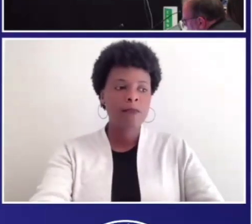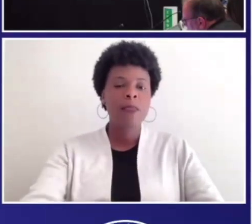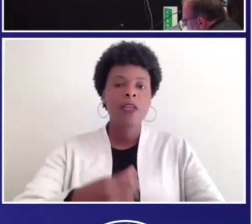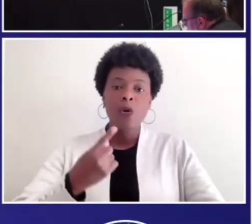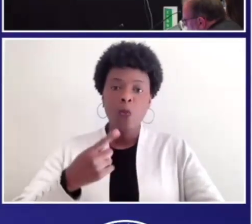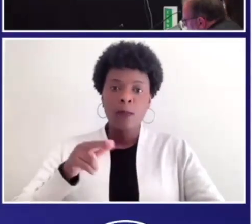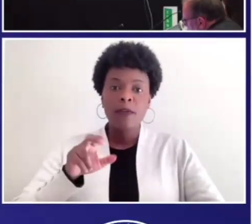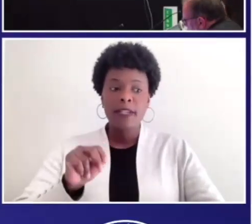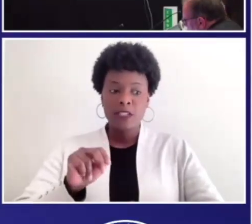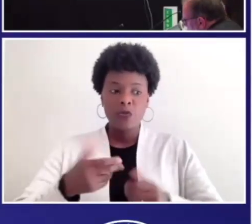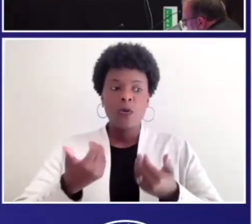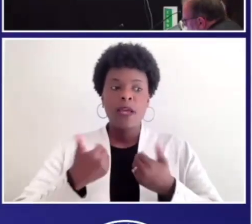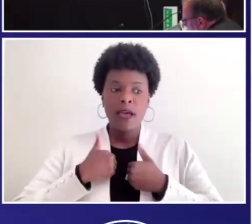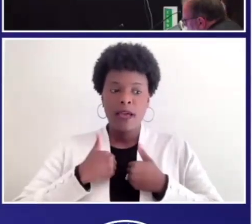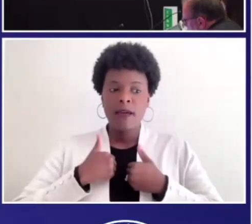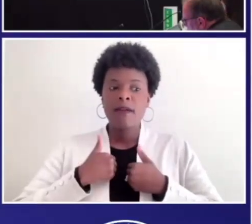stated that we need to state now is the